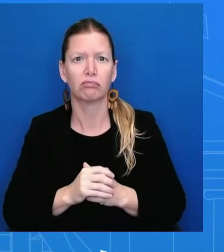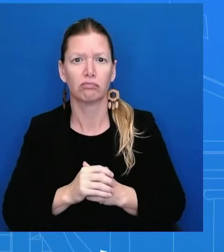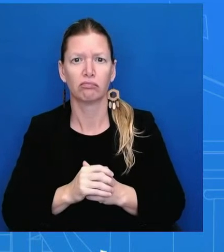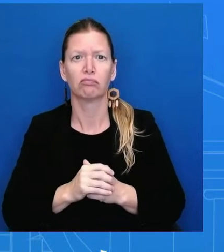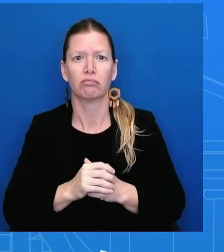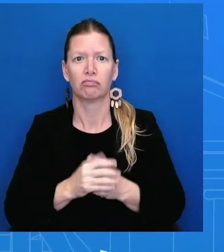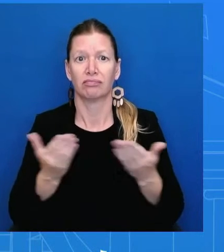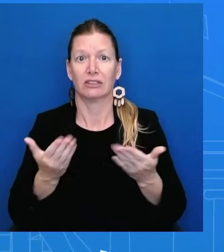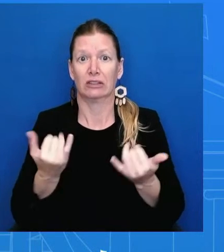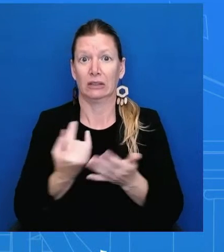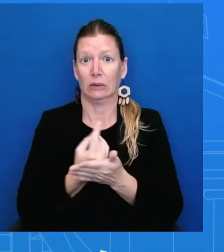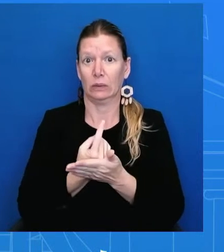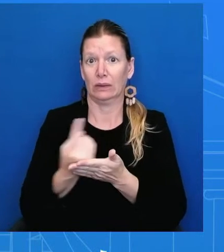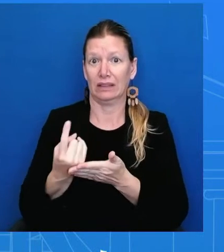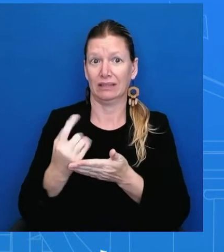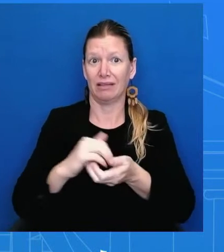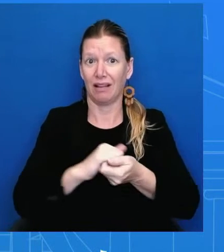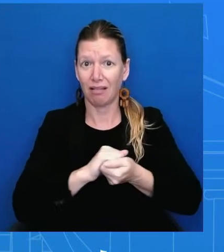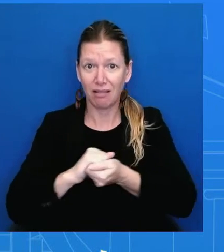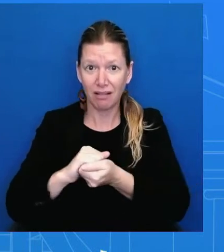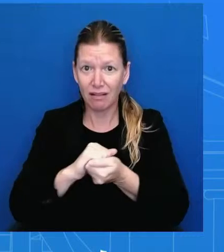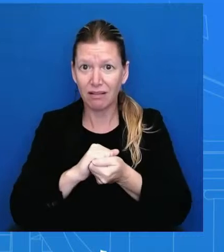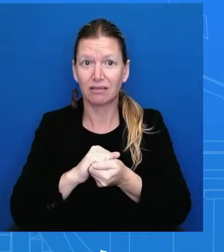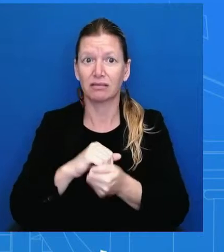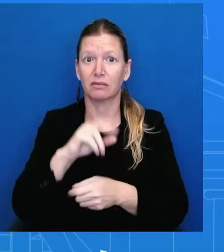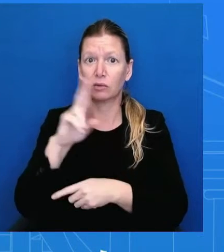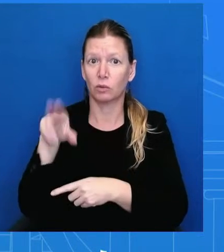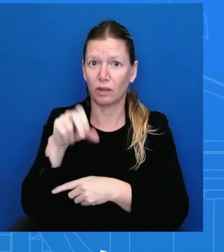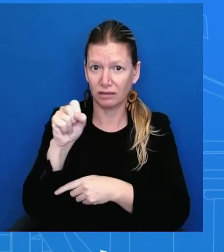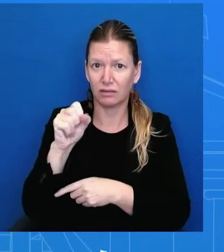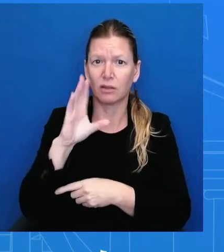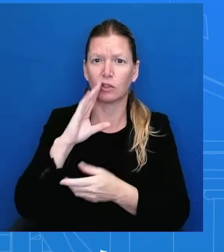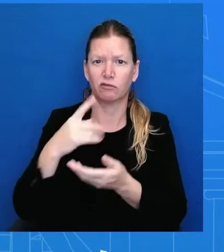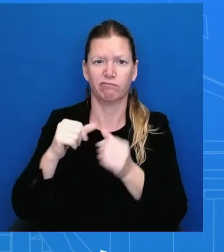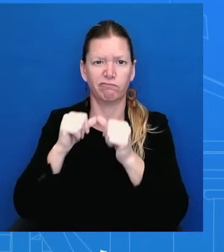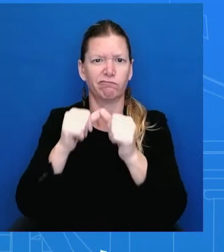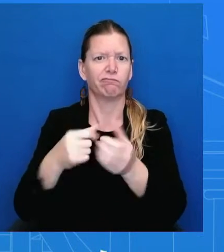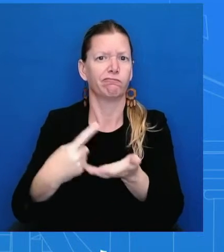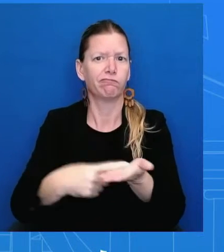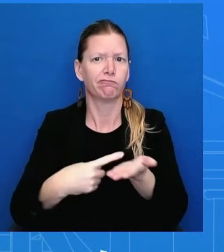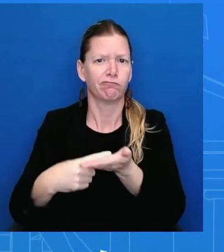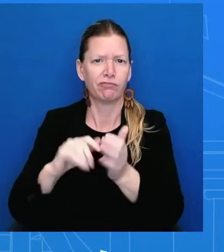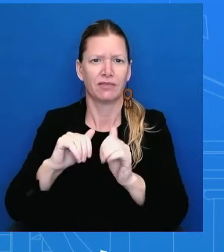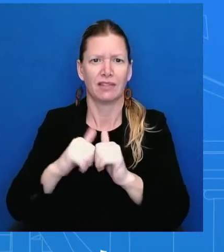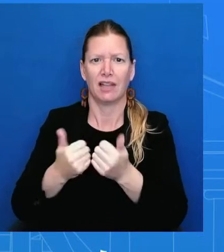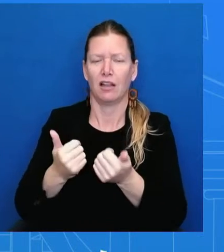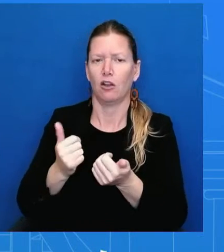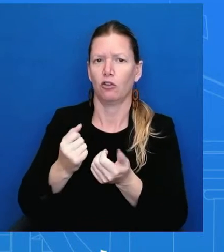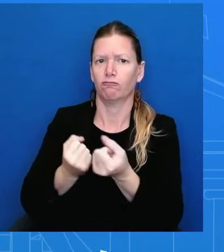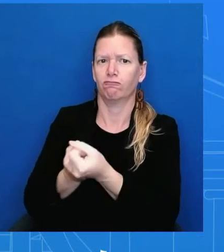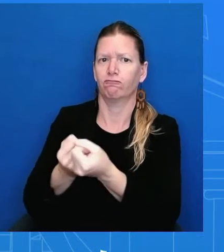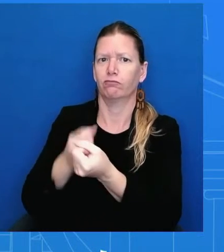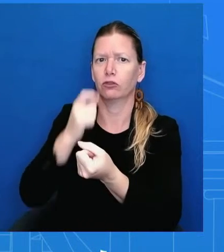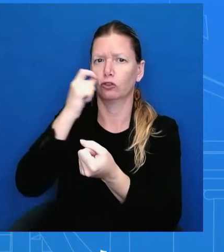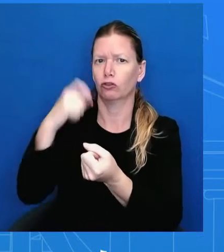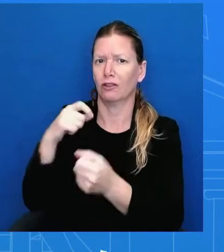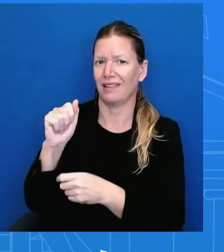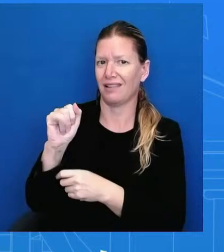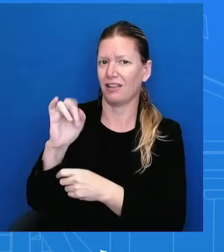Look, I know we get hung up on the Patriots. And I get that. There has been contributions of Patriot systems by other nations.